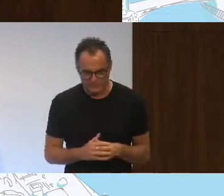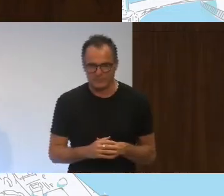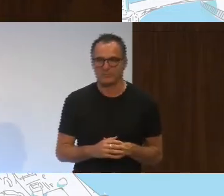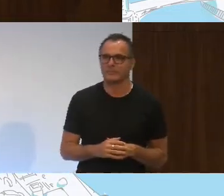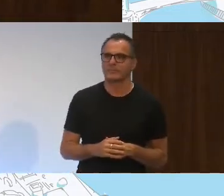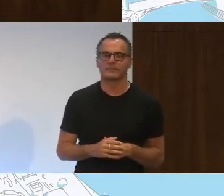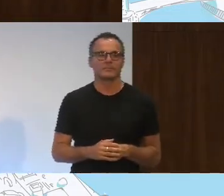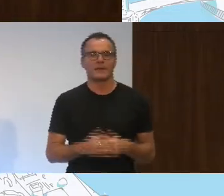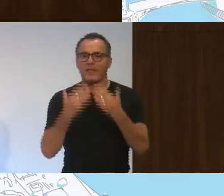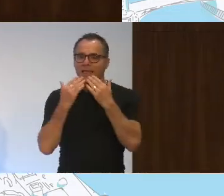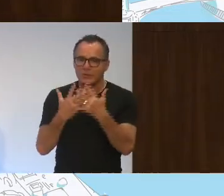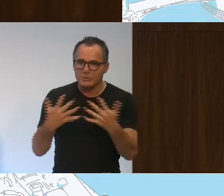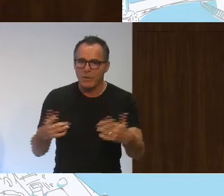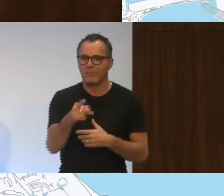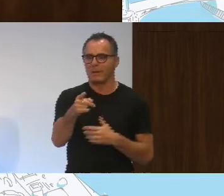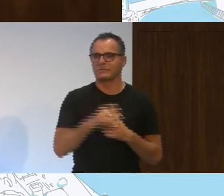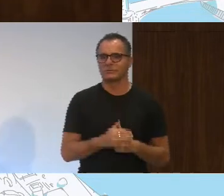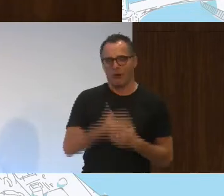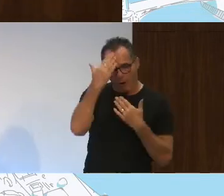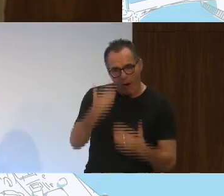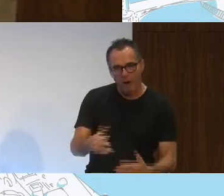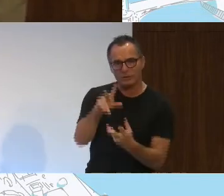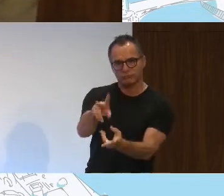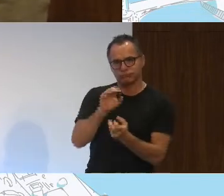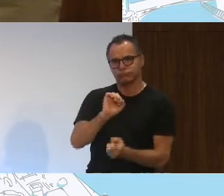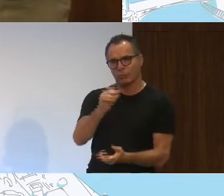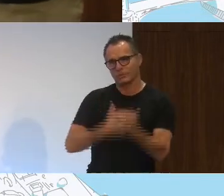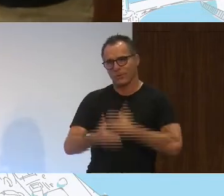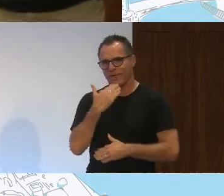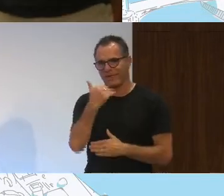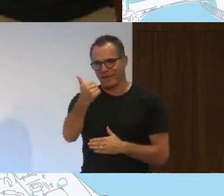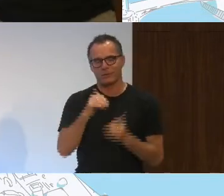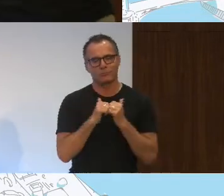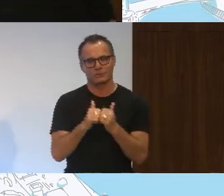Thank you so much. What an honor to hear your story. Thank you. Appreciate it very much.